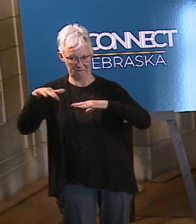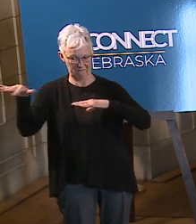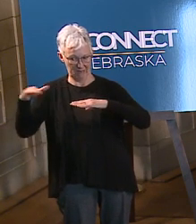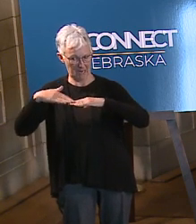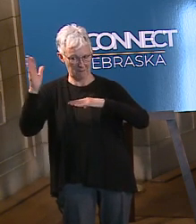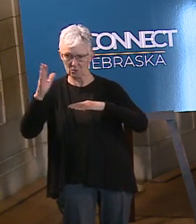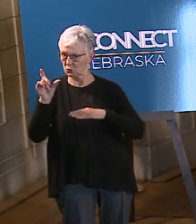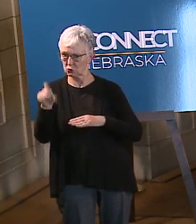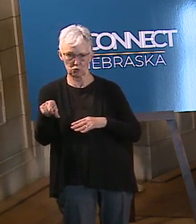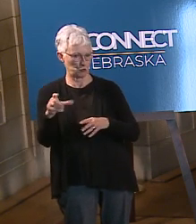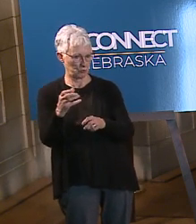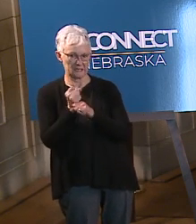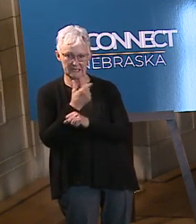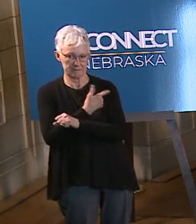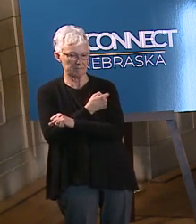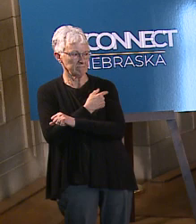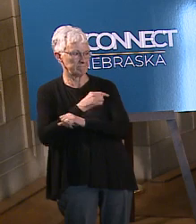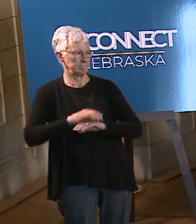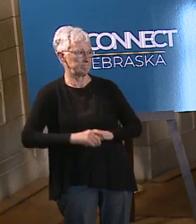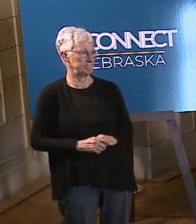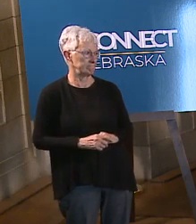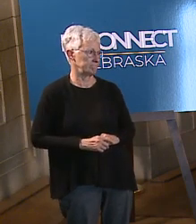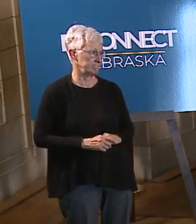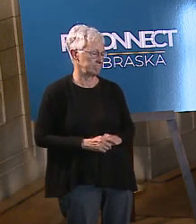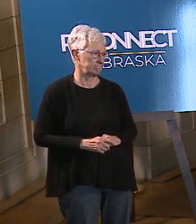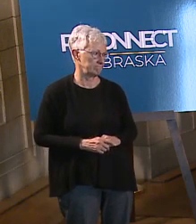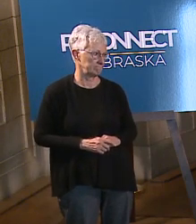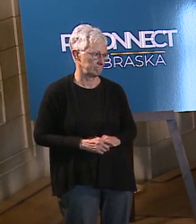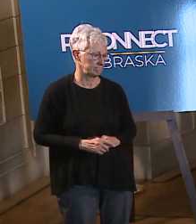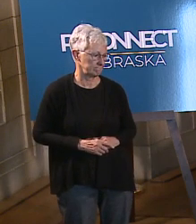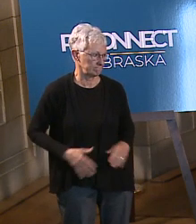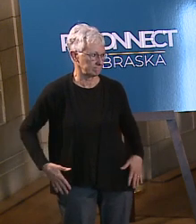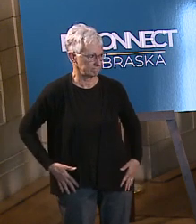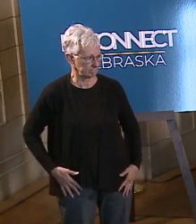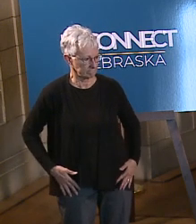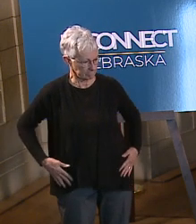SO, I WOULD CERTAINLY ASK PEOPLE WHO ARE IN THE AGE CATEGORY, 55